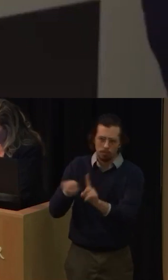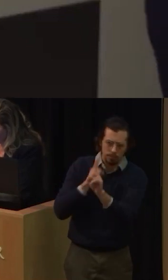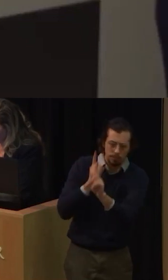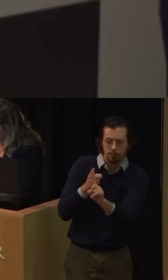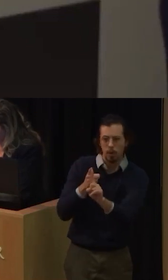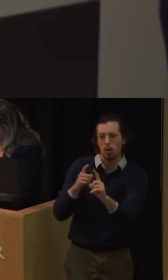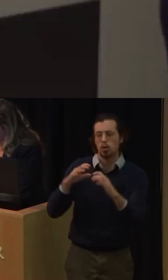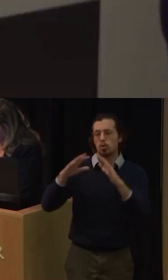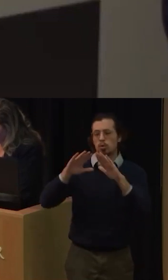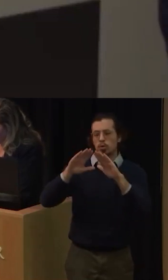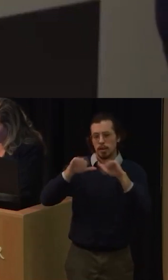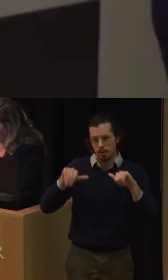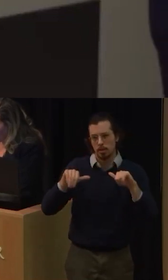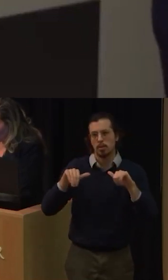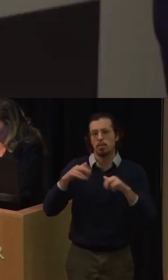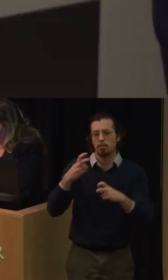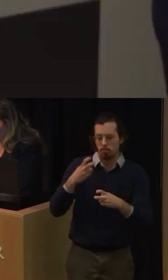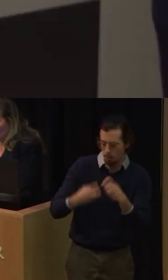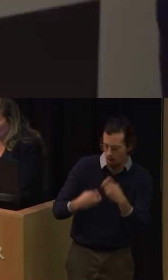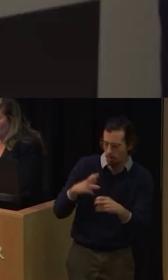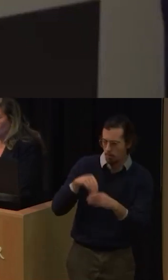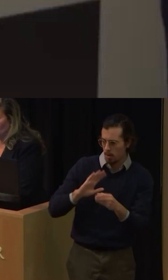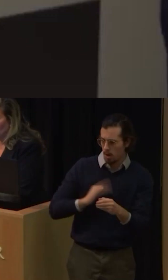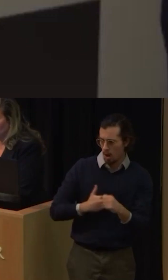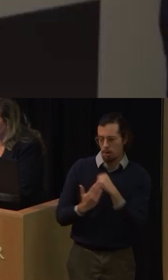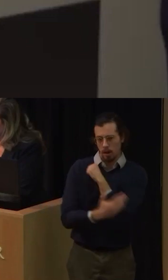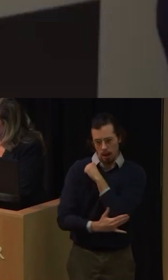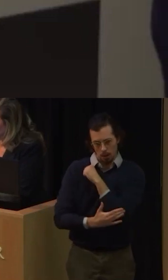in our city and our county. Groups were formed, I know people met,